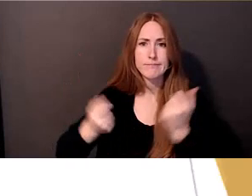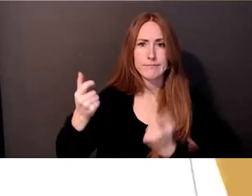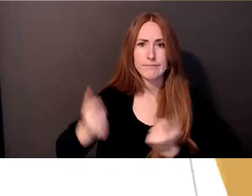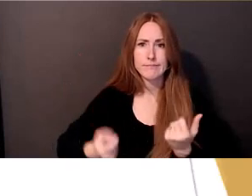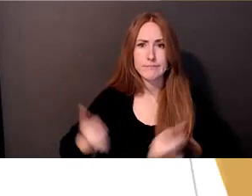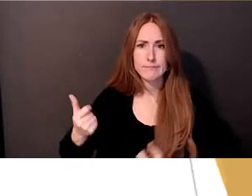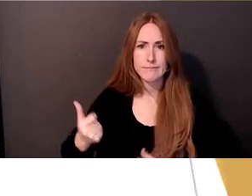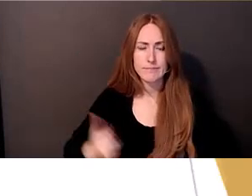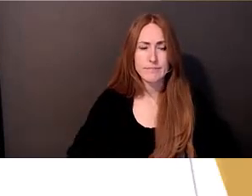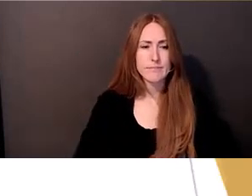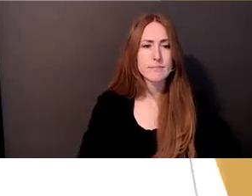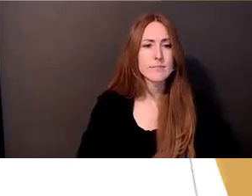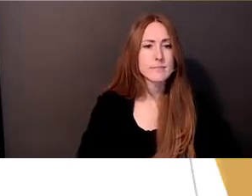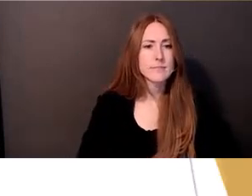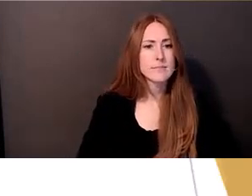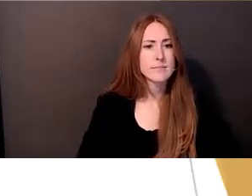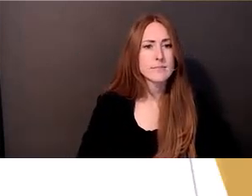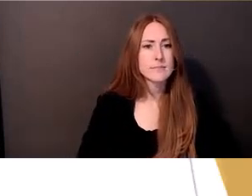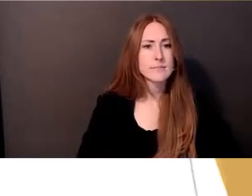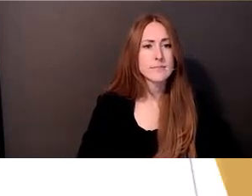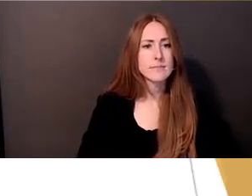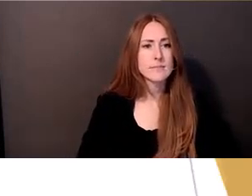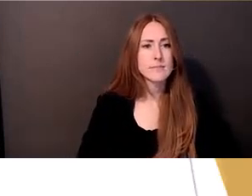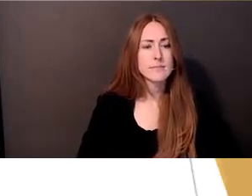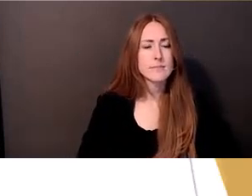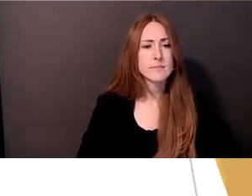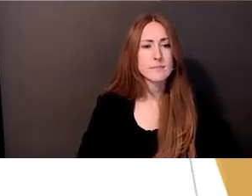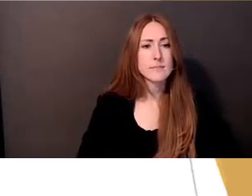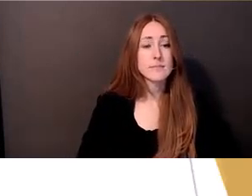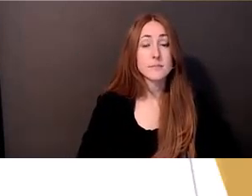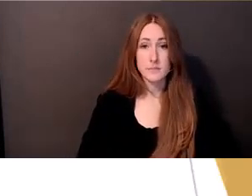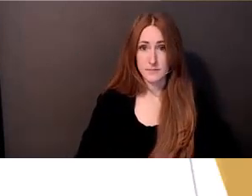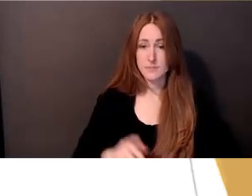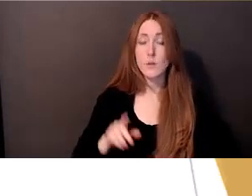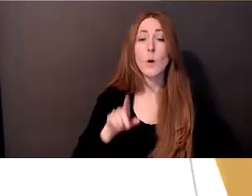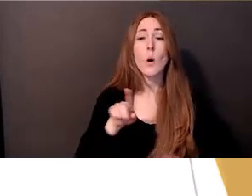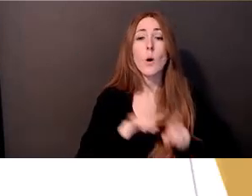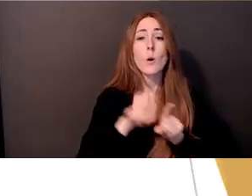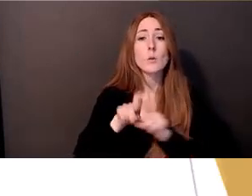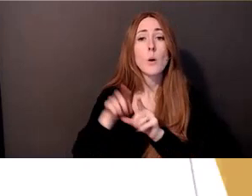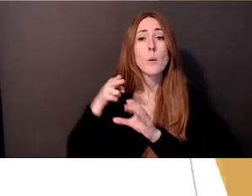We also found that participants who were enrolled in the program were taking a long time